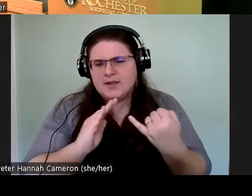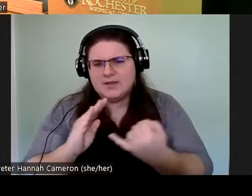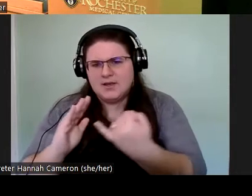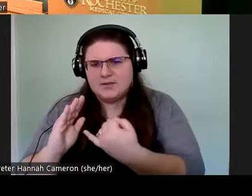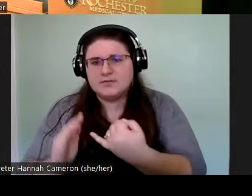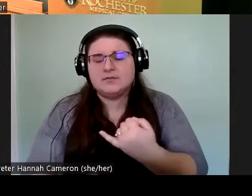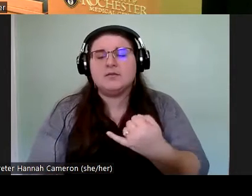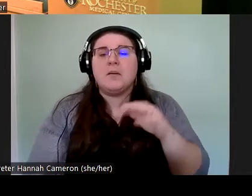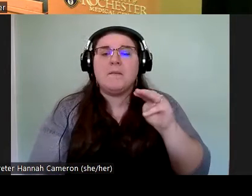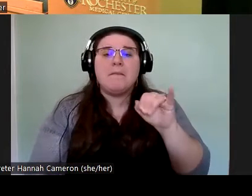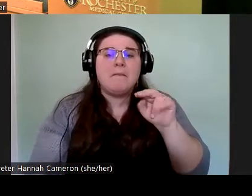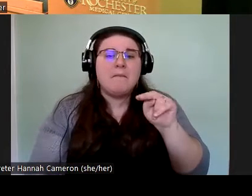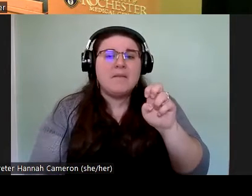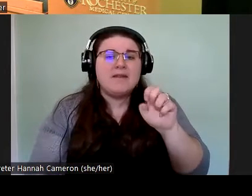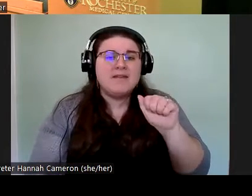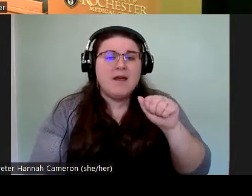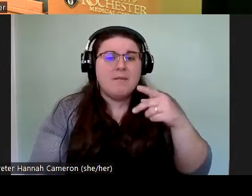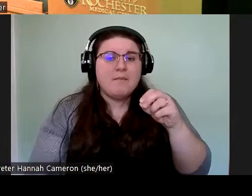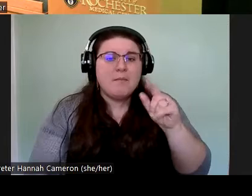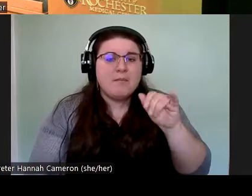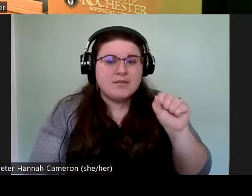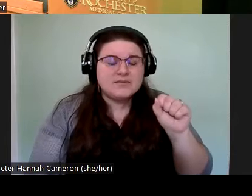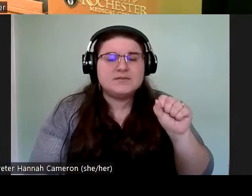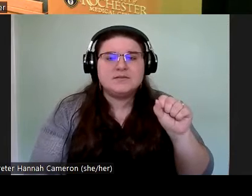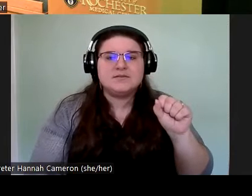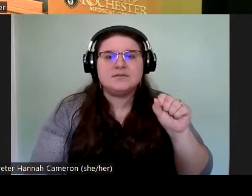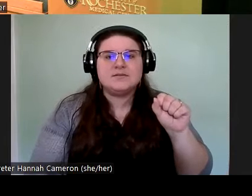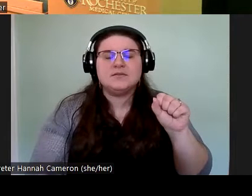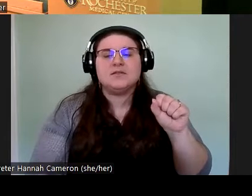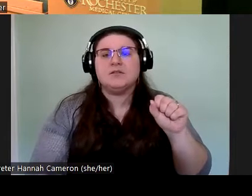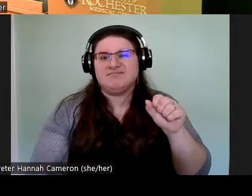Floyd which actually made many people from the bipac community nervous about going to certain